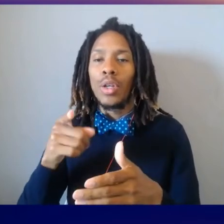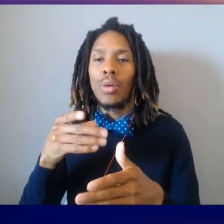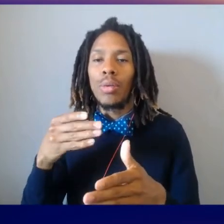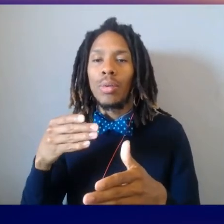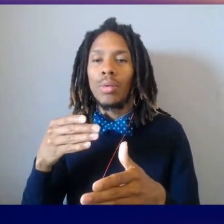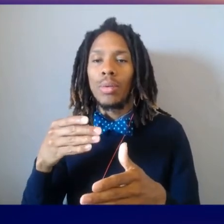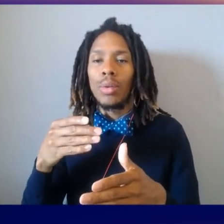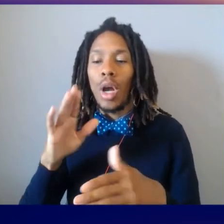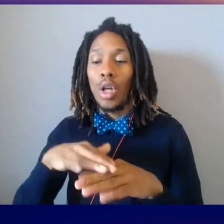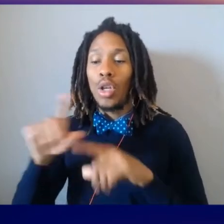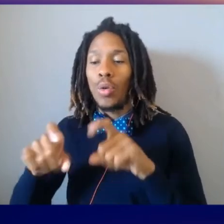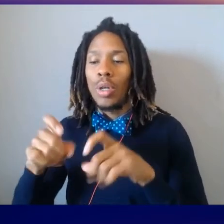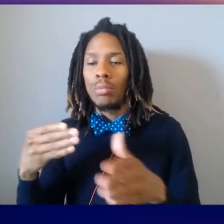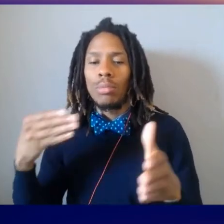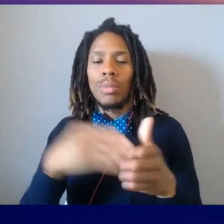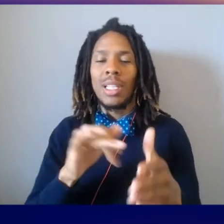So, we're finding that's a extremely...